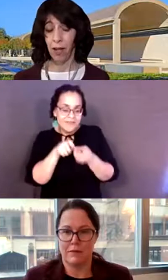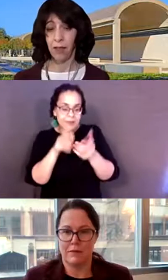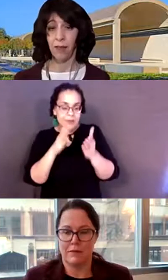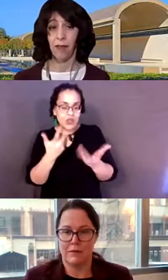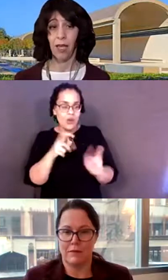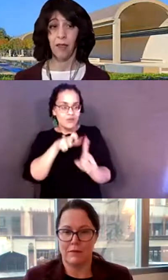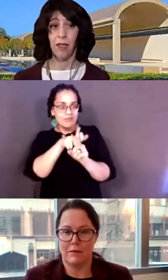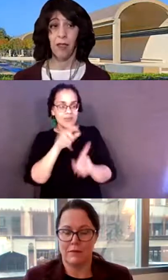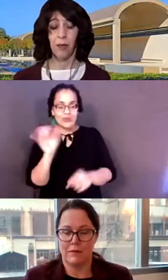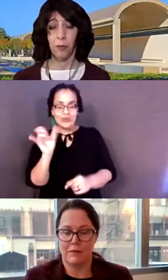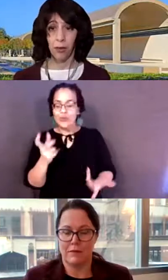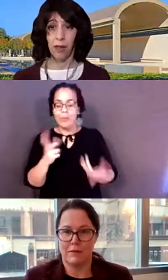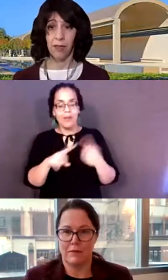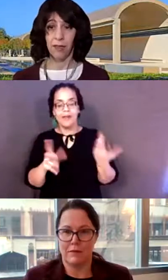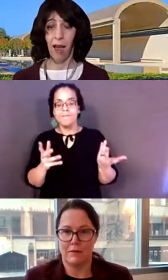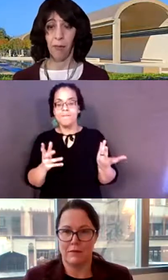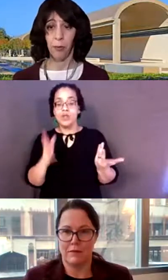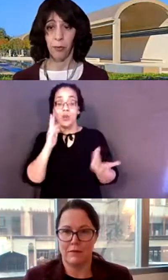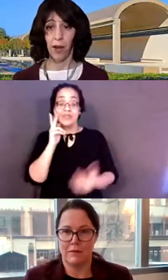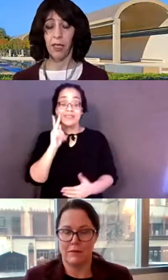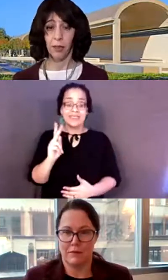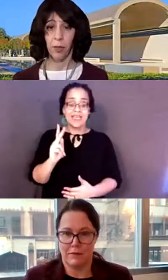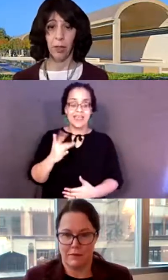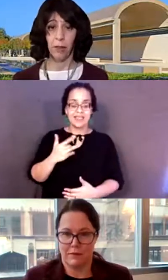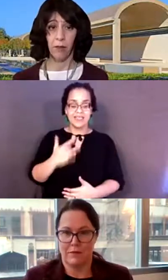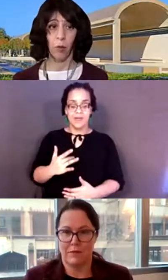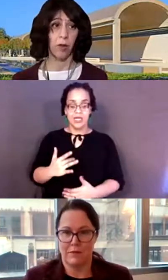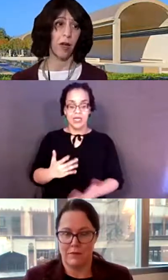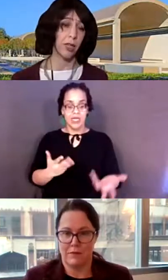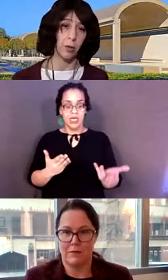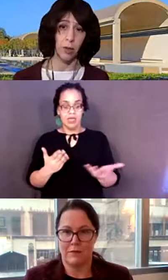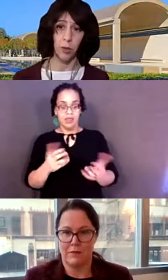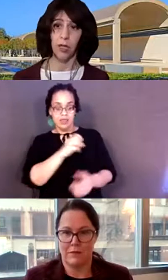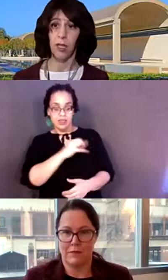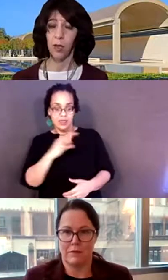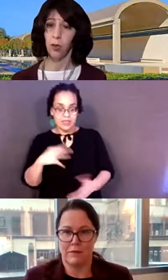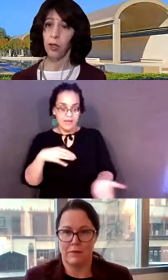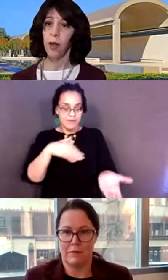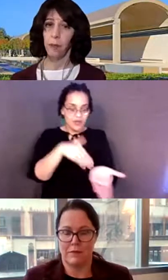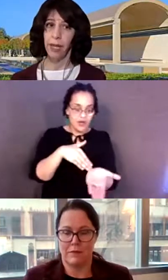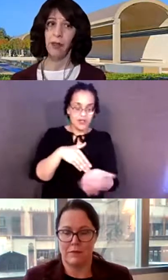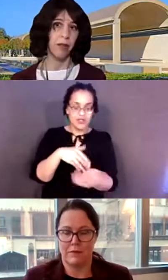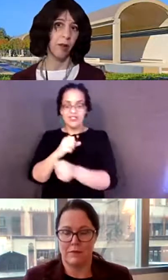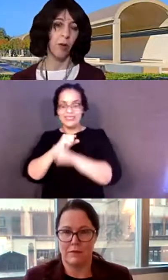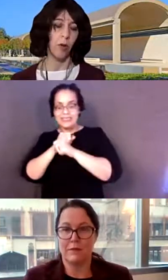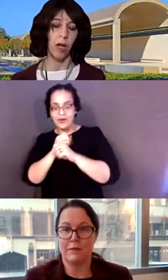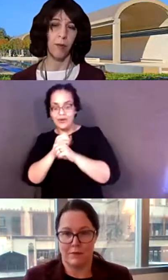that the frontline staff providing the treatment or a security person at the